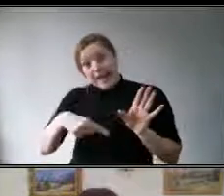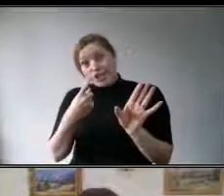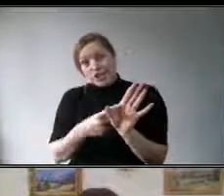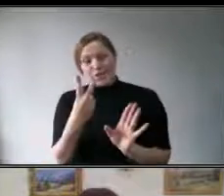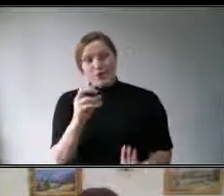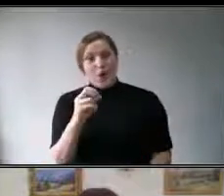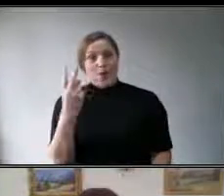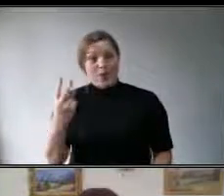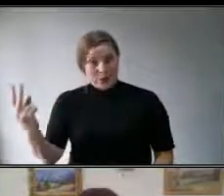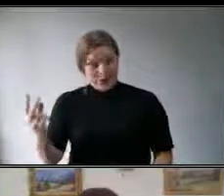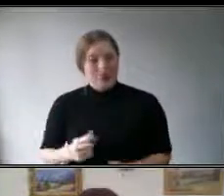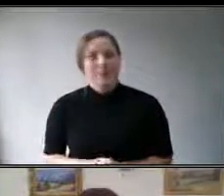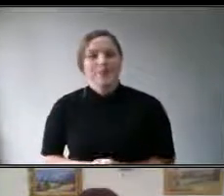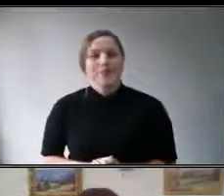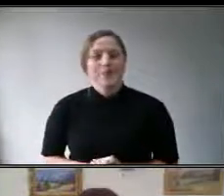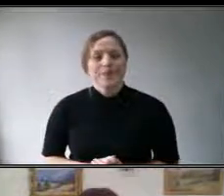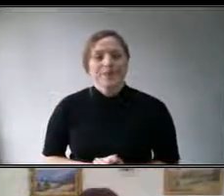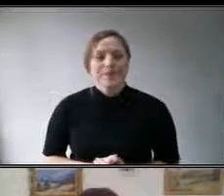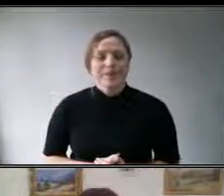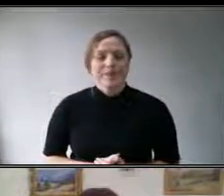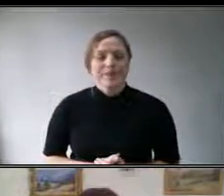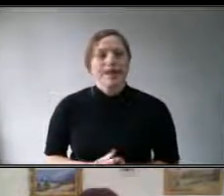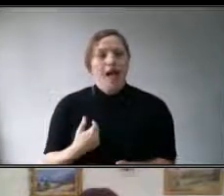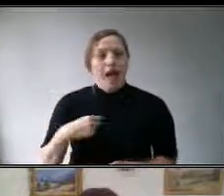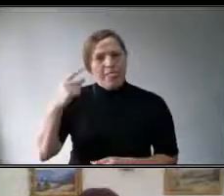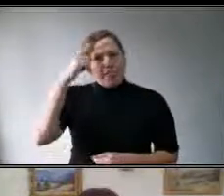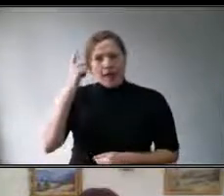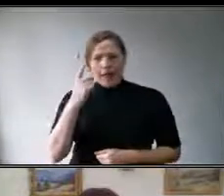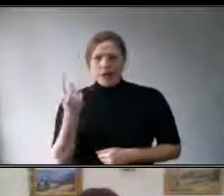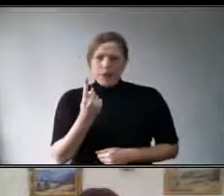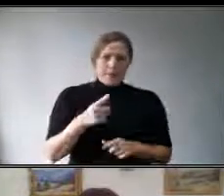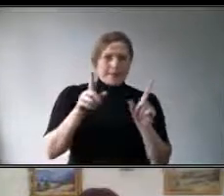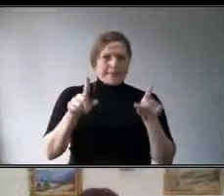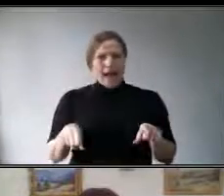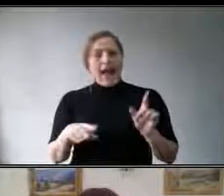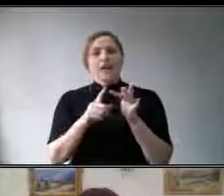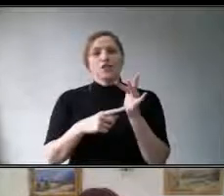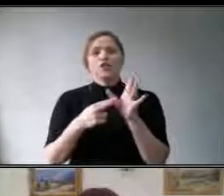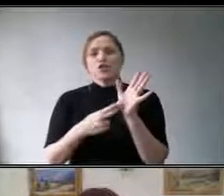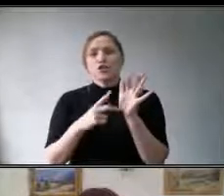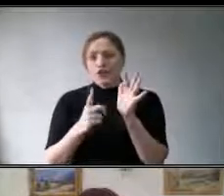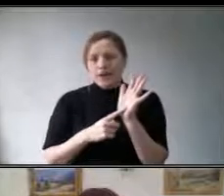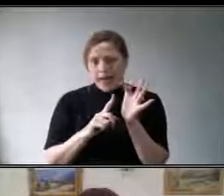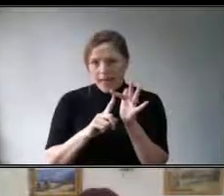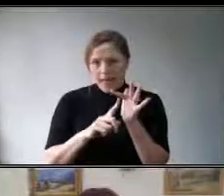so what we're going to do is i might start with janelle chris and libby and really keen to hear